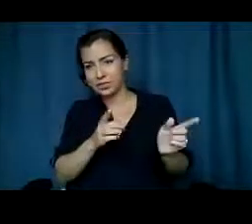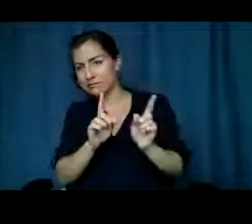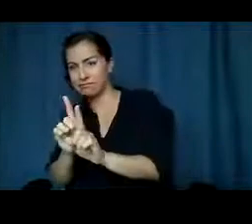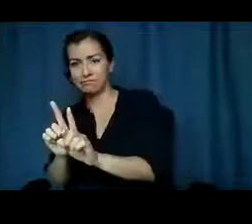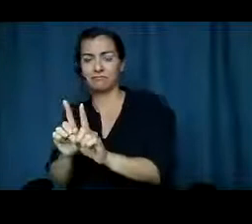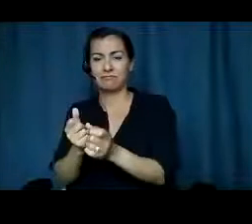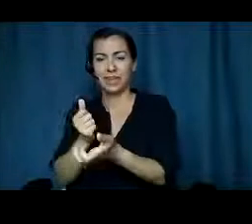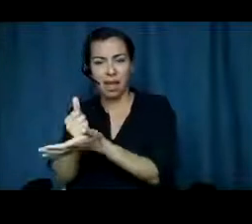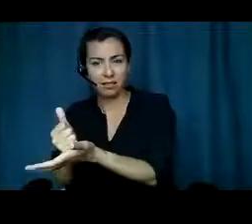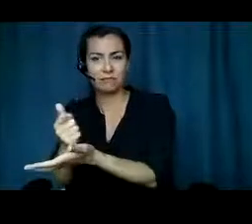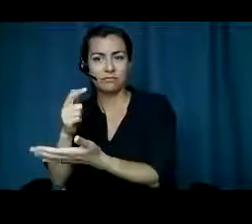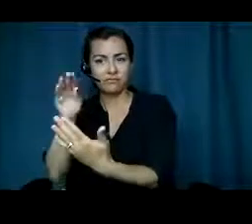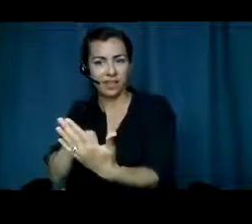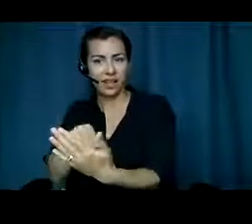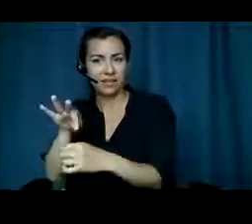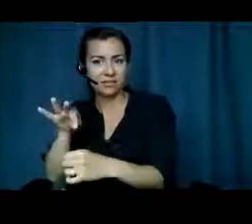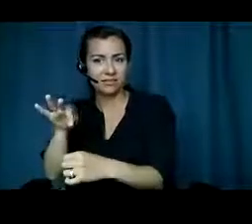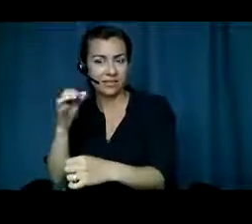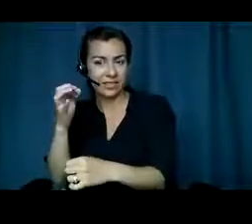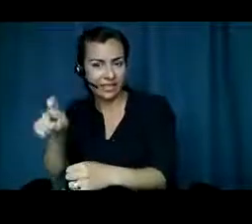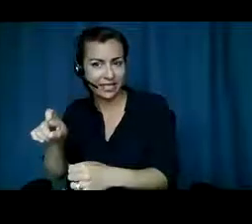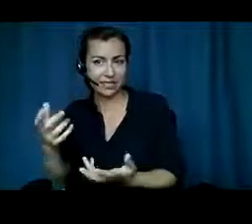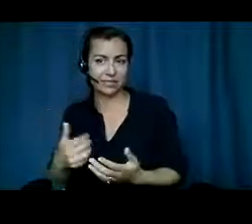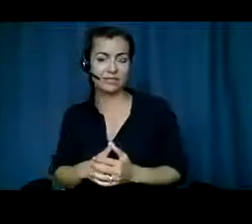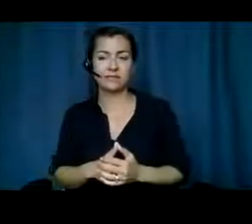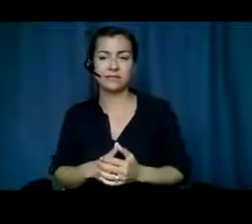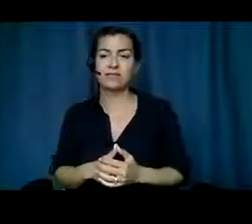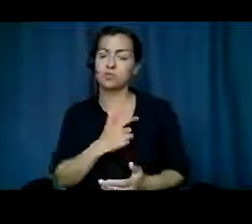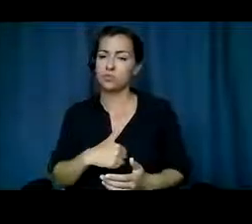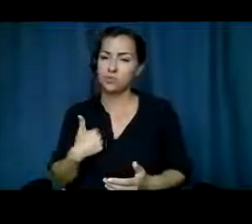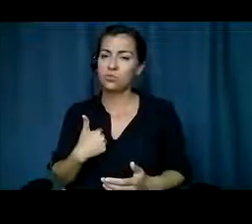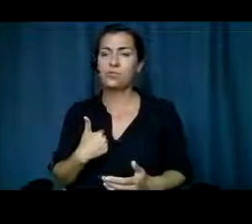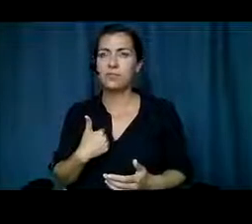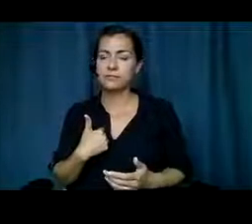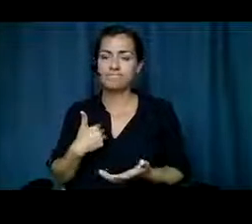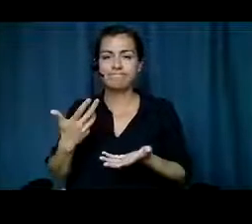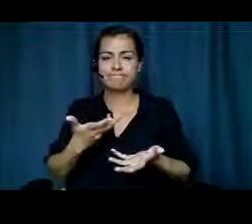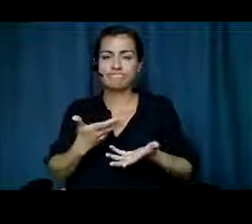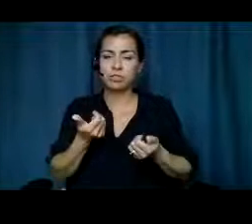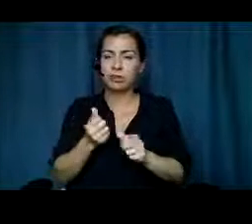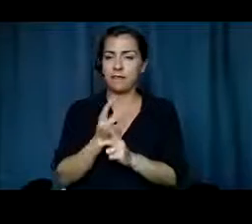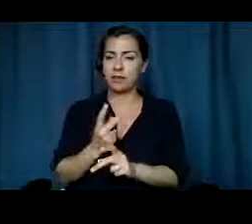for people with disabilities, a lack of privacy. If you need support in filling out your ballot,